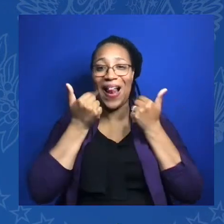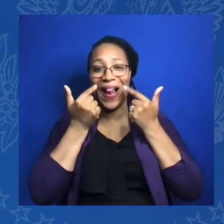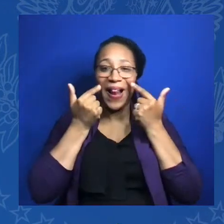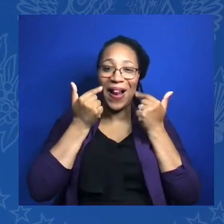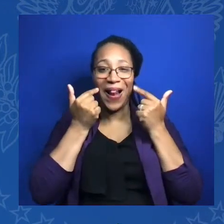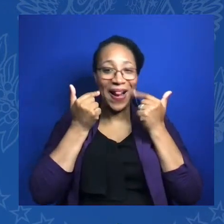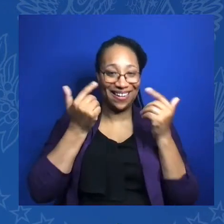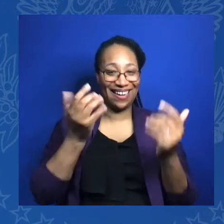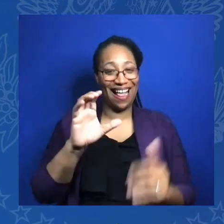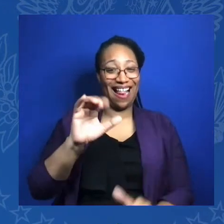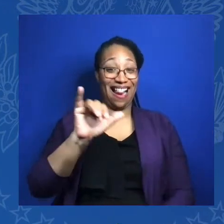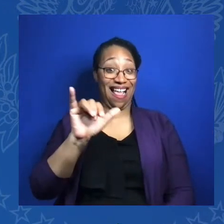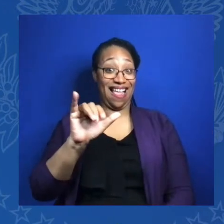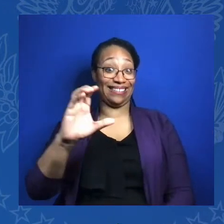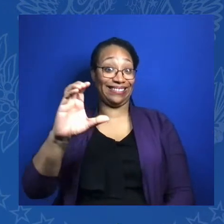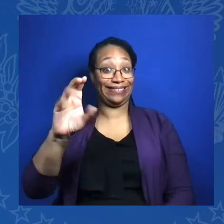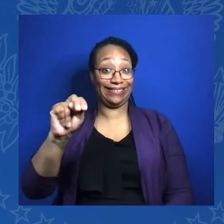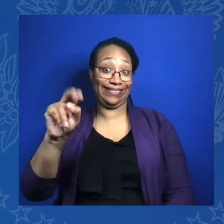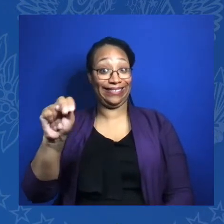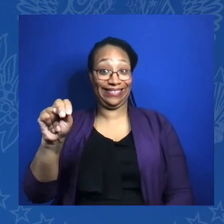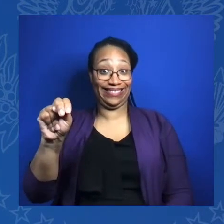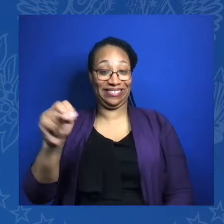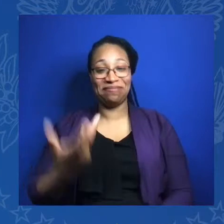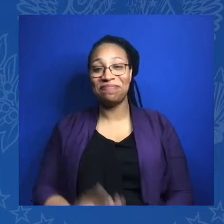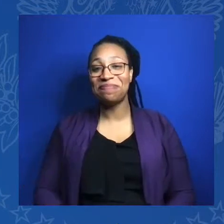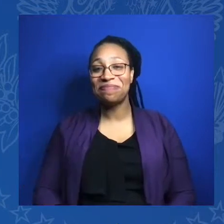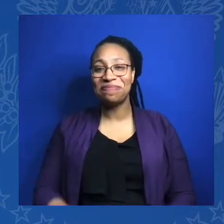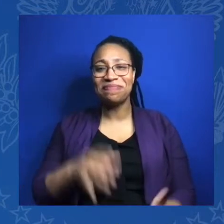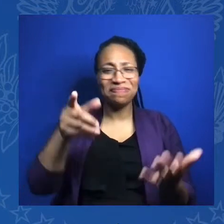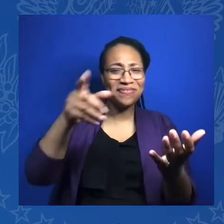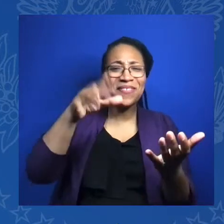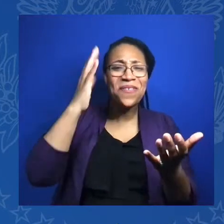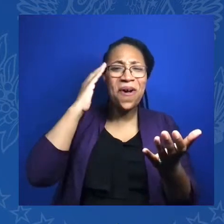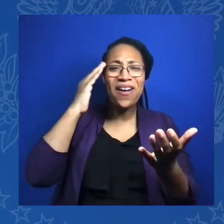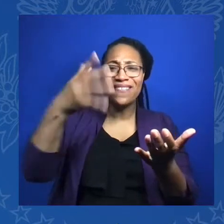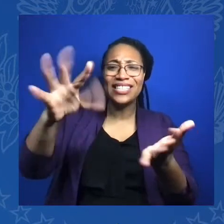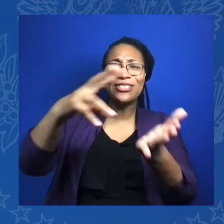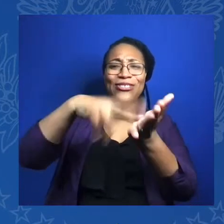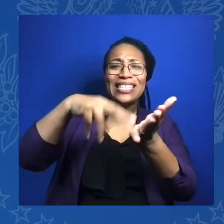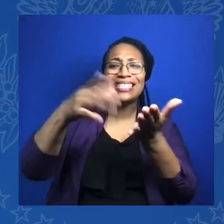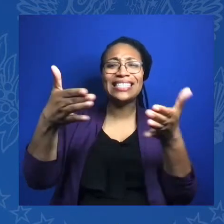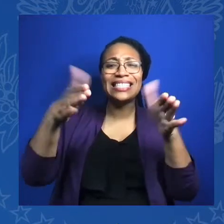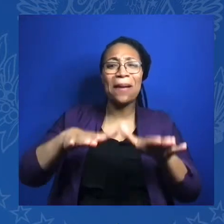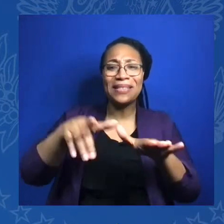But then again, CN- -- CNN was like, "Wow, they actually have $787 million?"